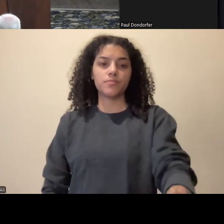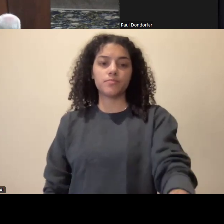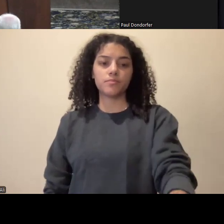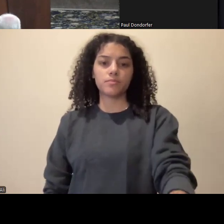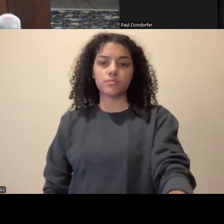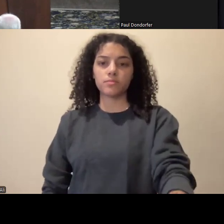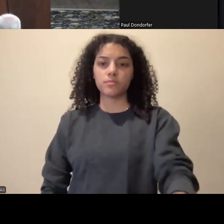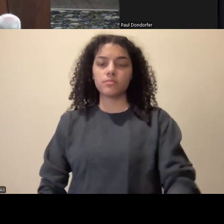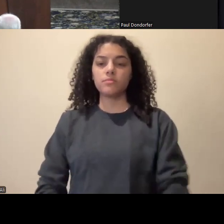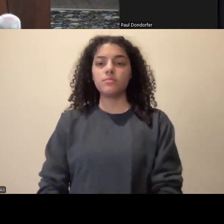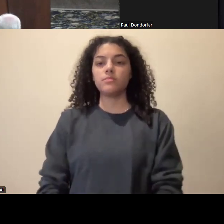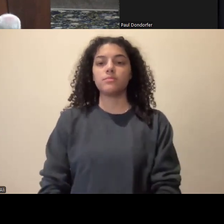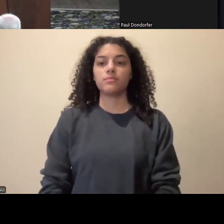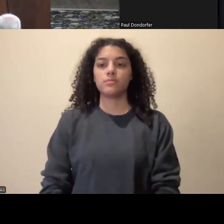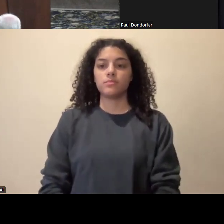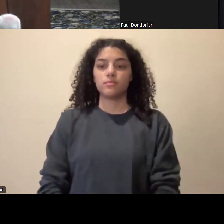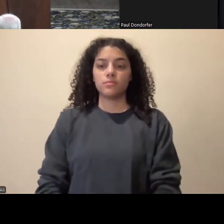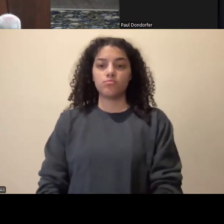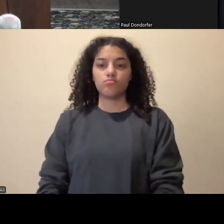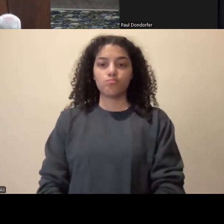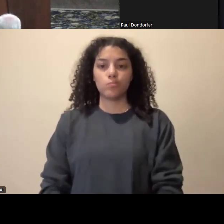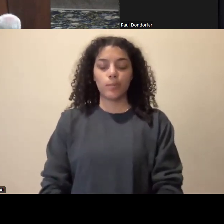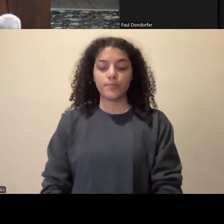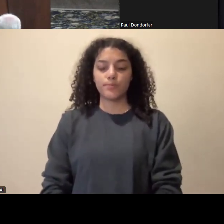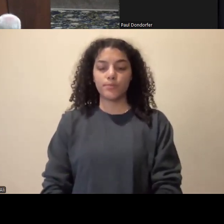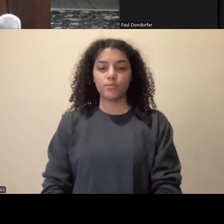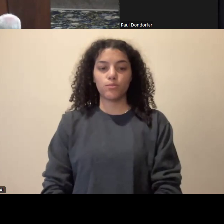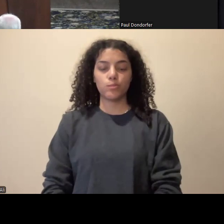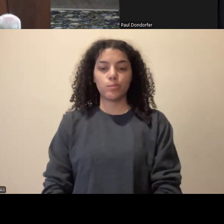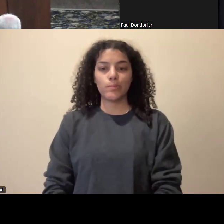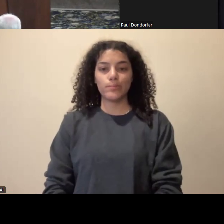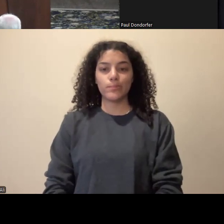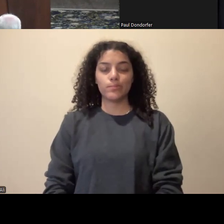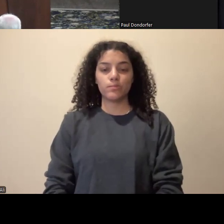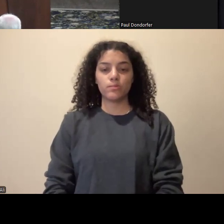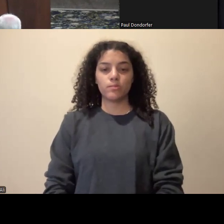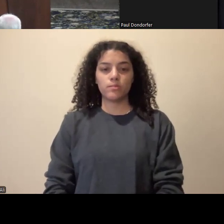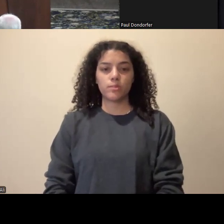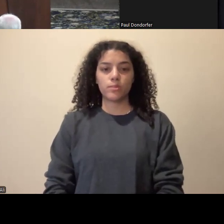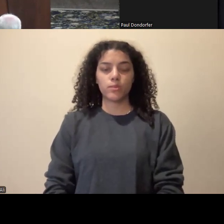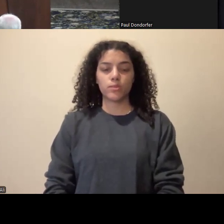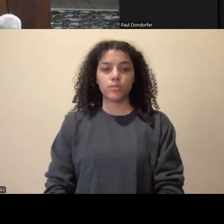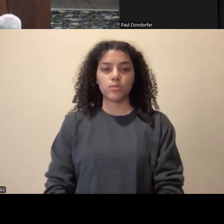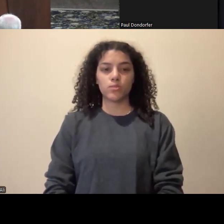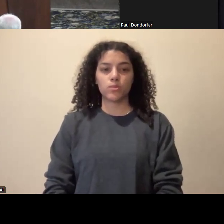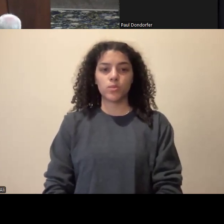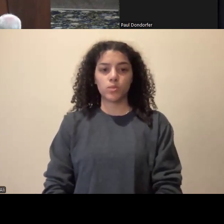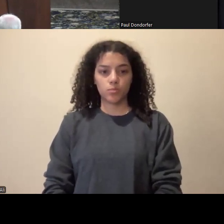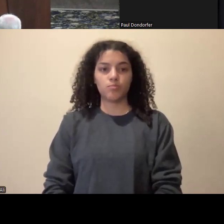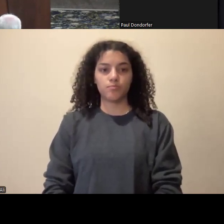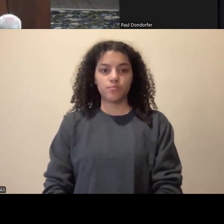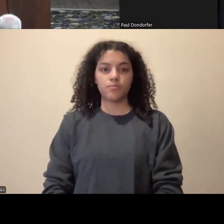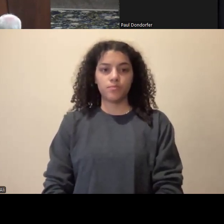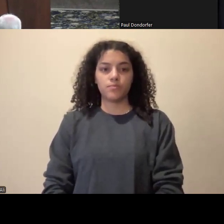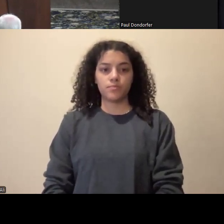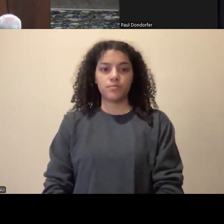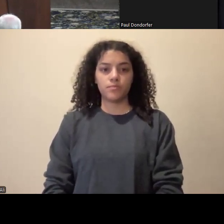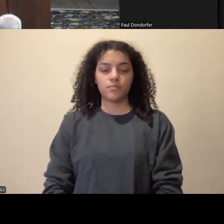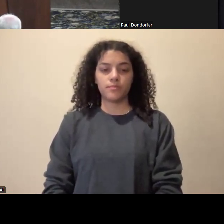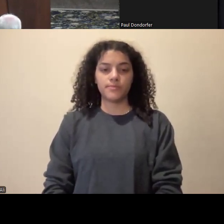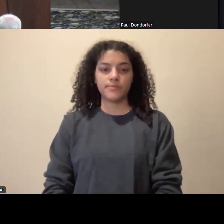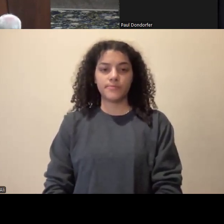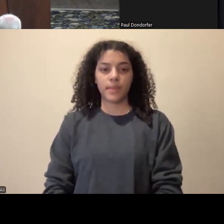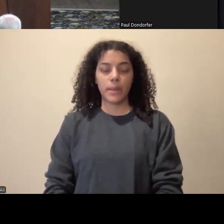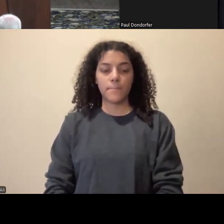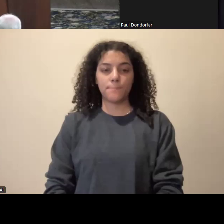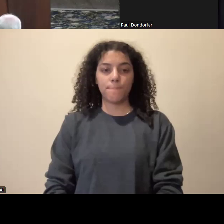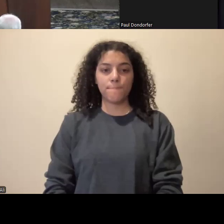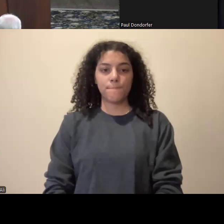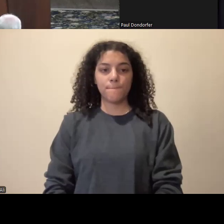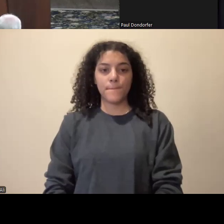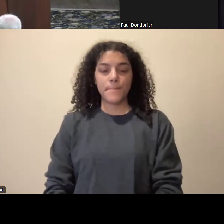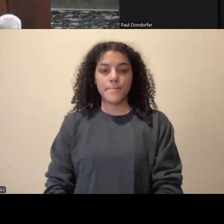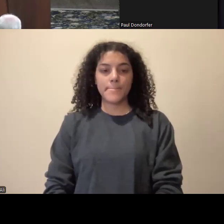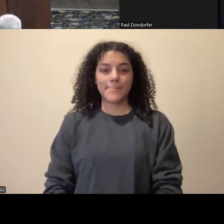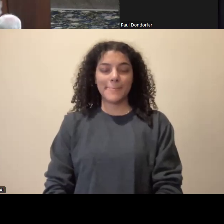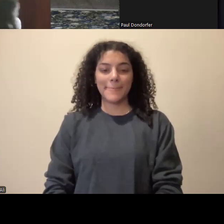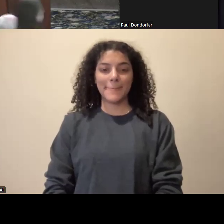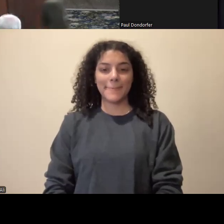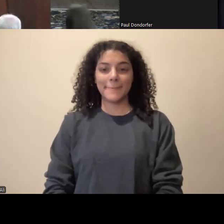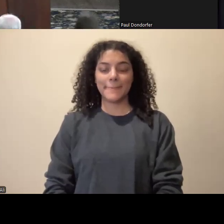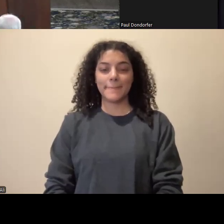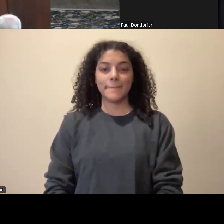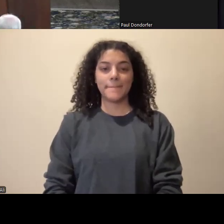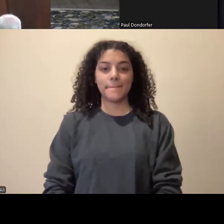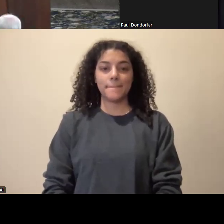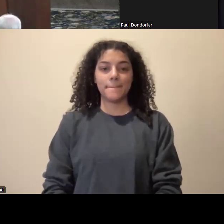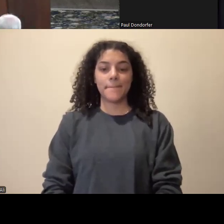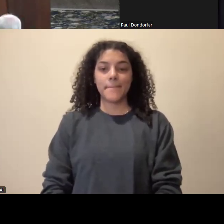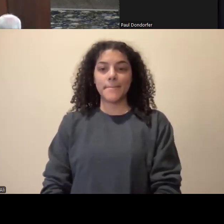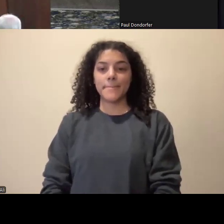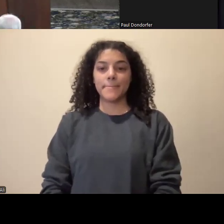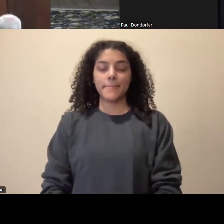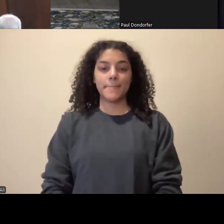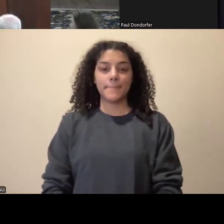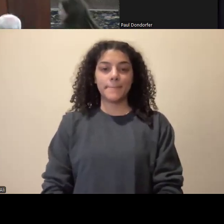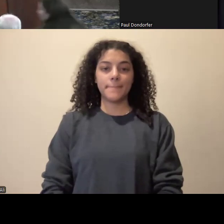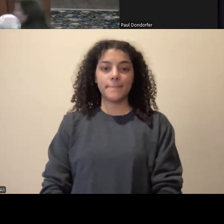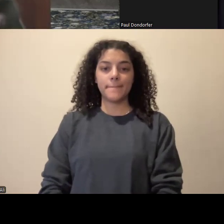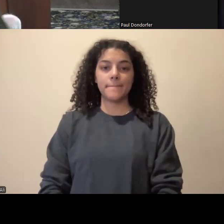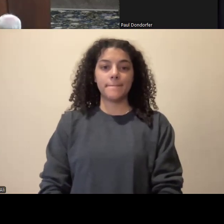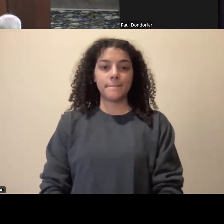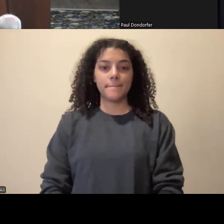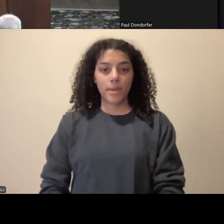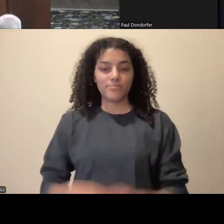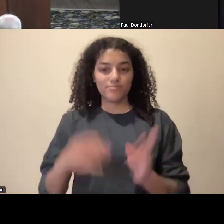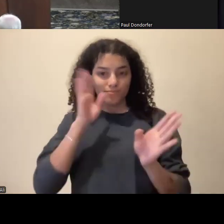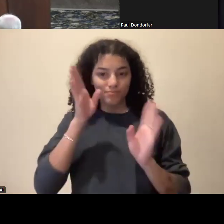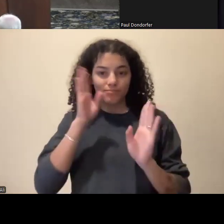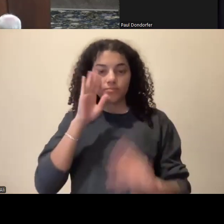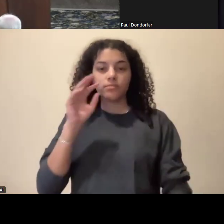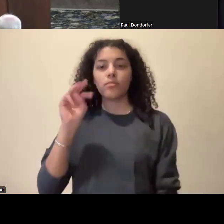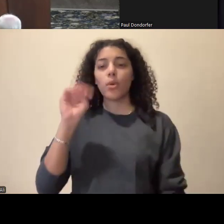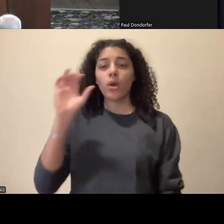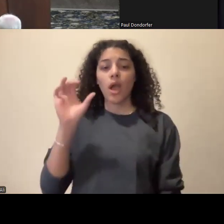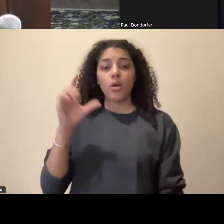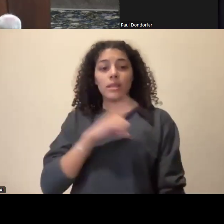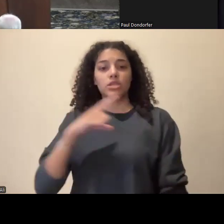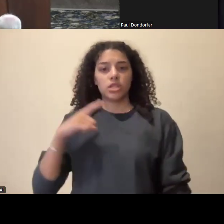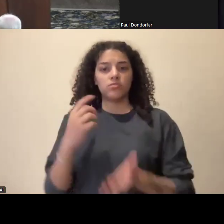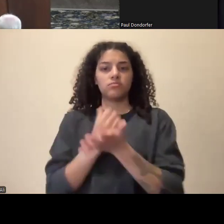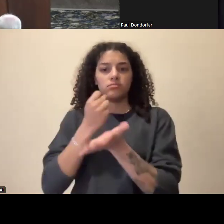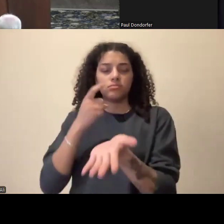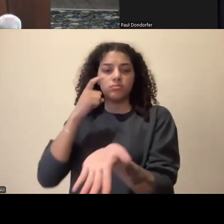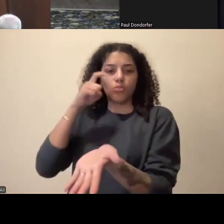Press Everyone The Monroe County Legislature recognizes the Monroe County Youth Members of